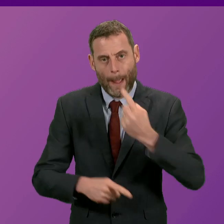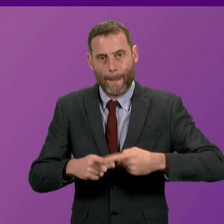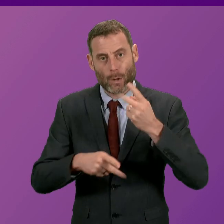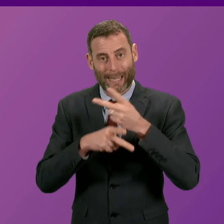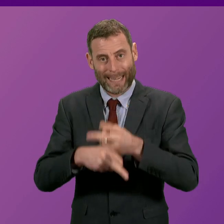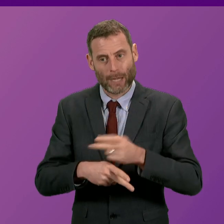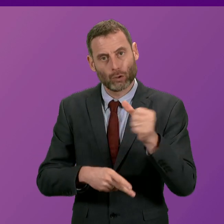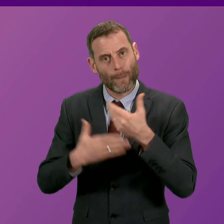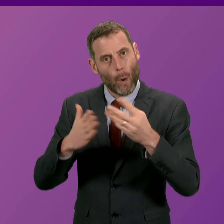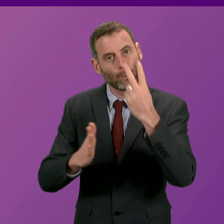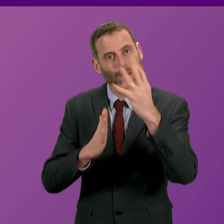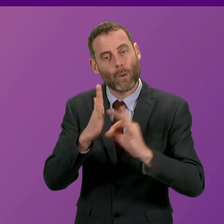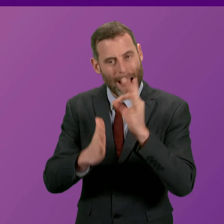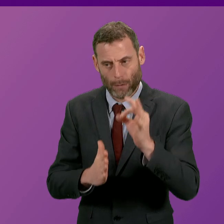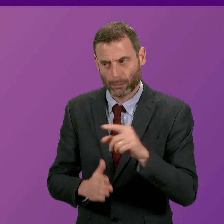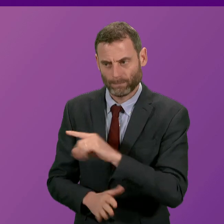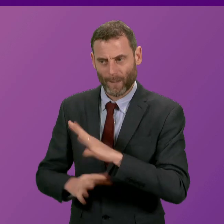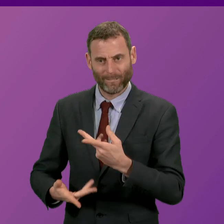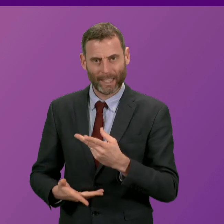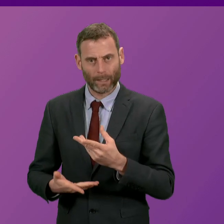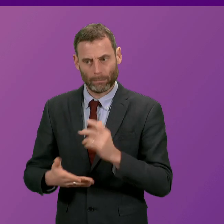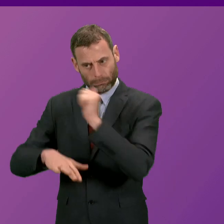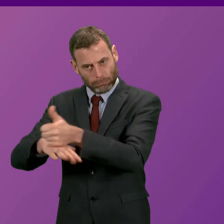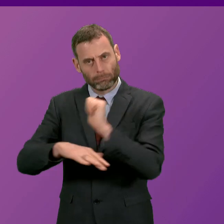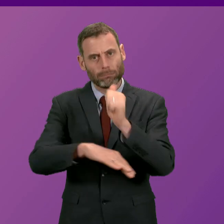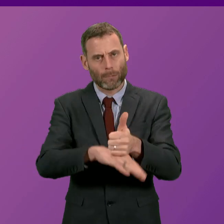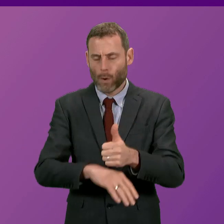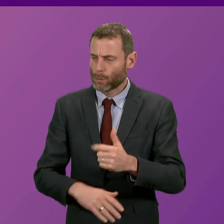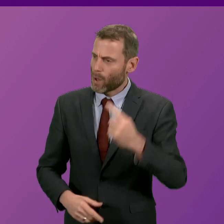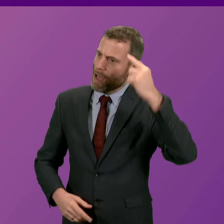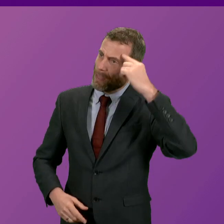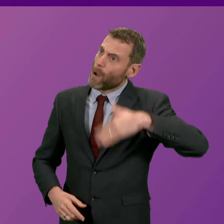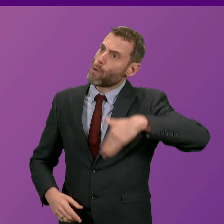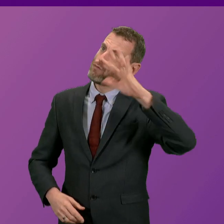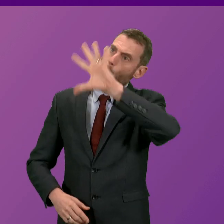I will remind the First Minister about what is going on in the far north. Mothers are forced